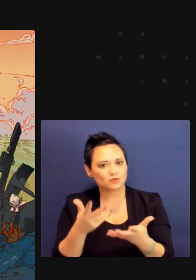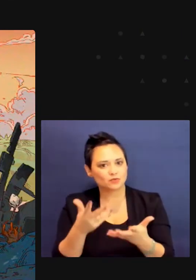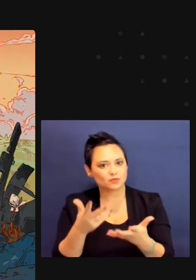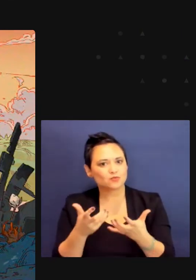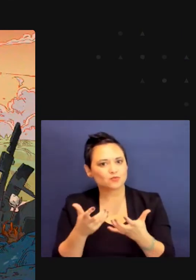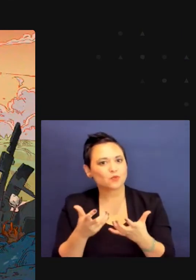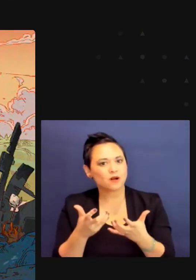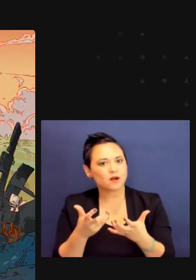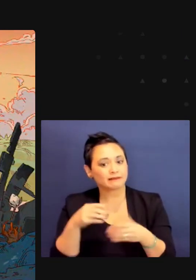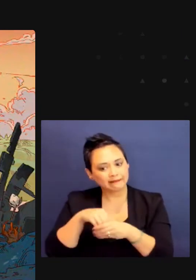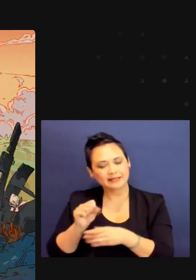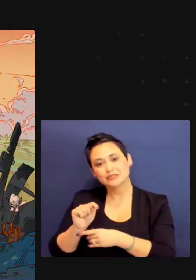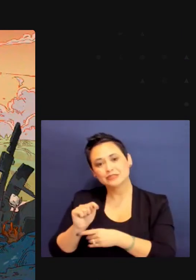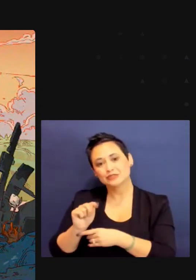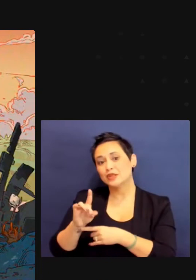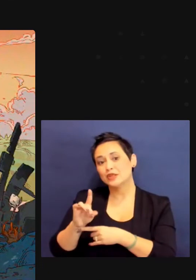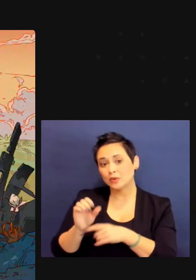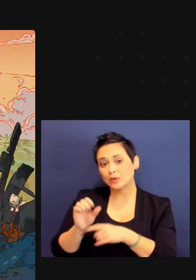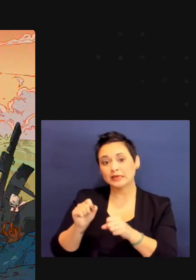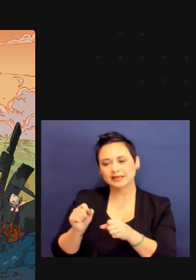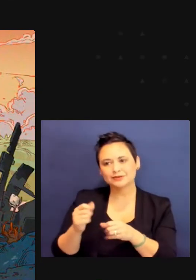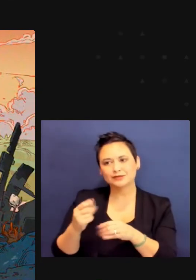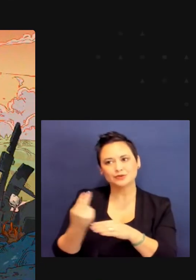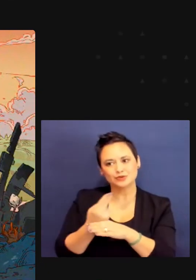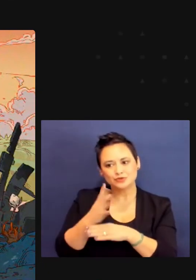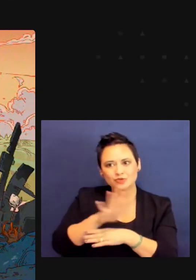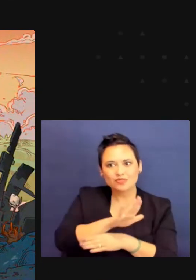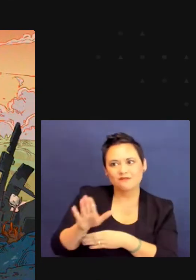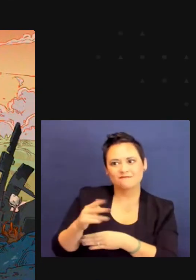that they don't get to be in yet. And I'm hoping it's a "yet," right?